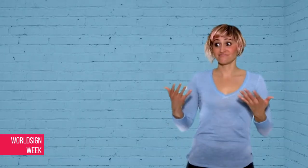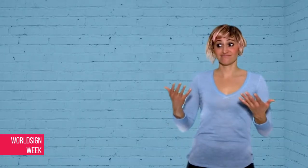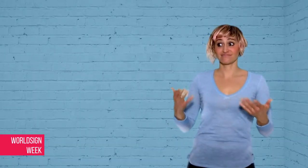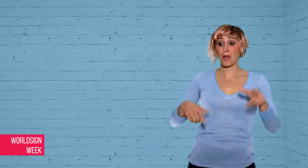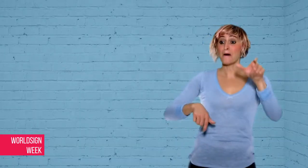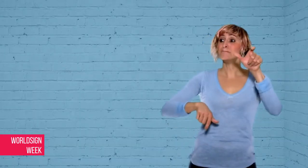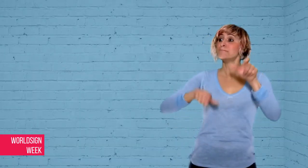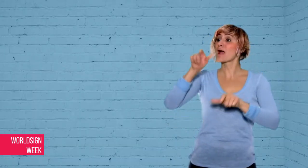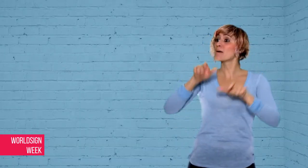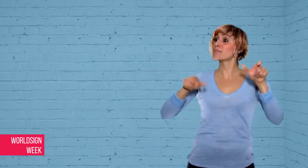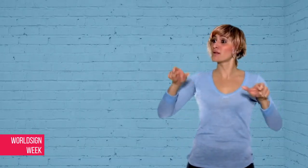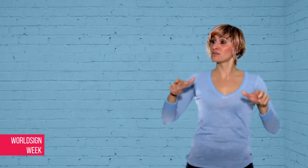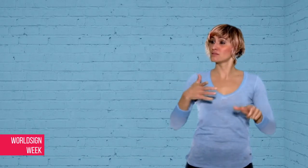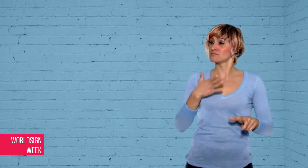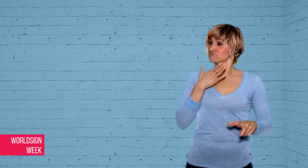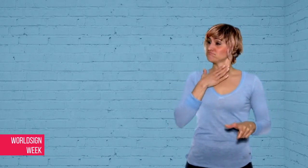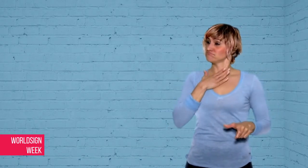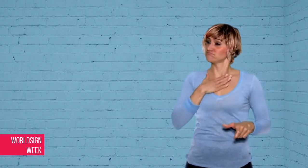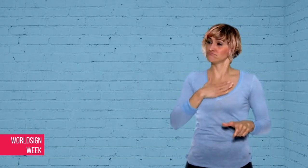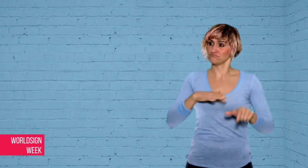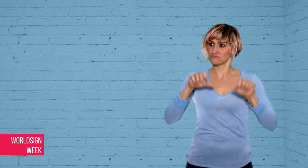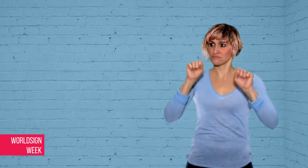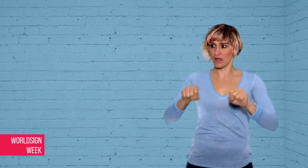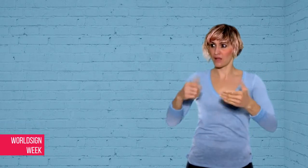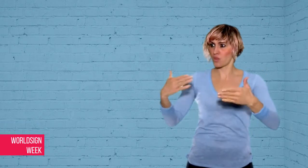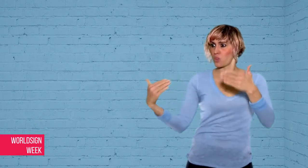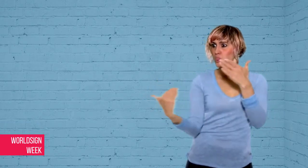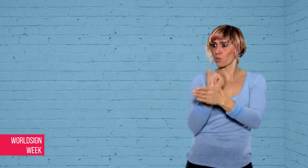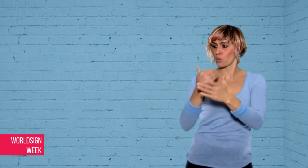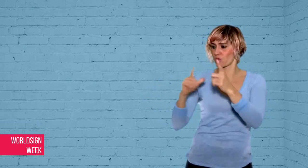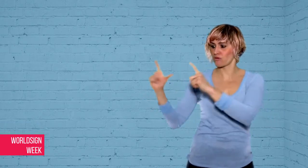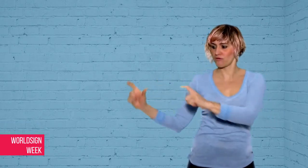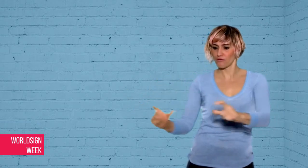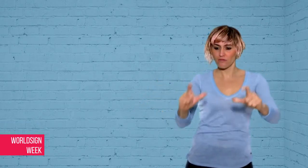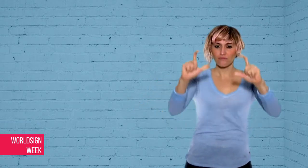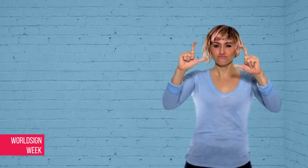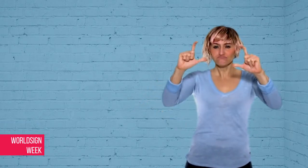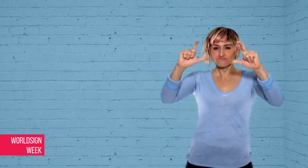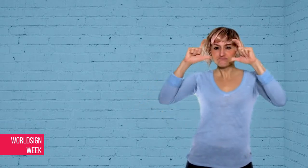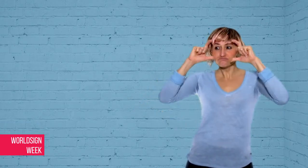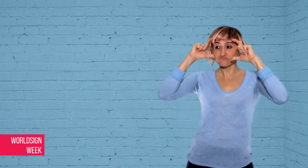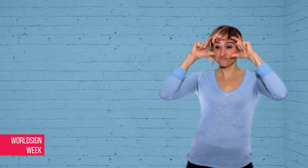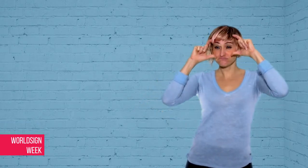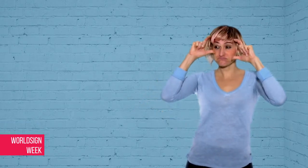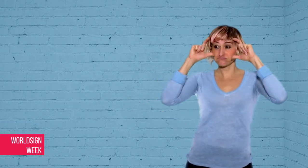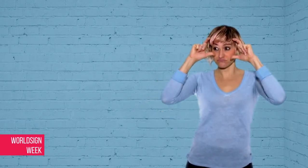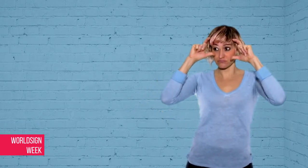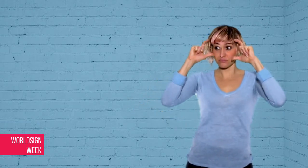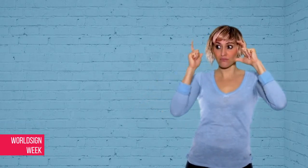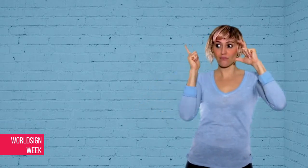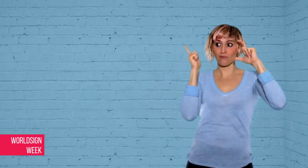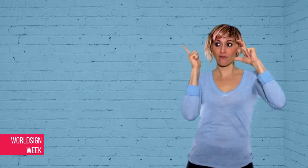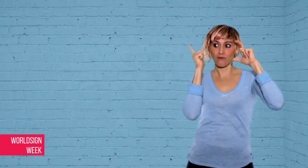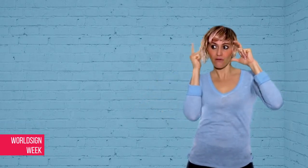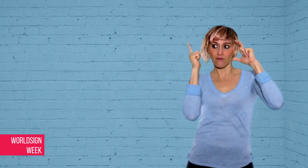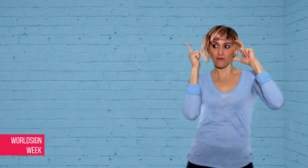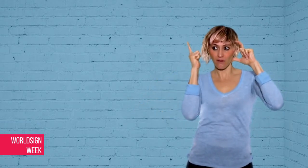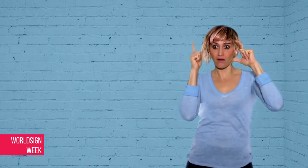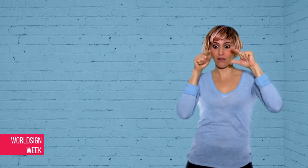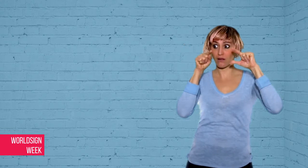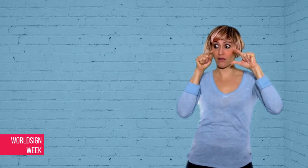People can use glasses to record ten-second videos